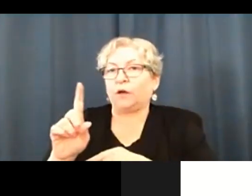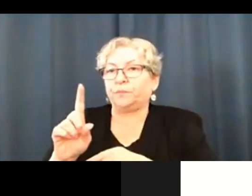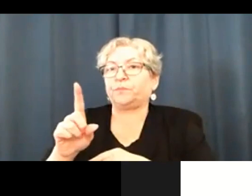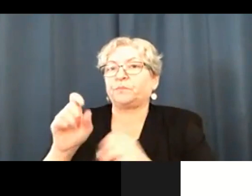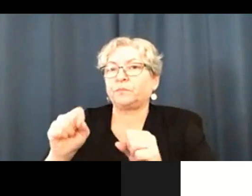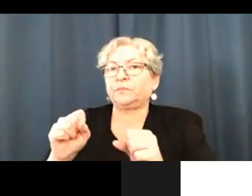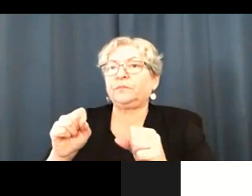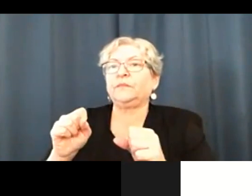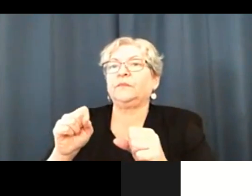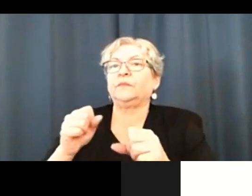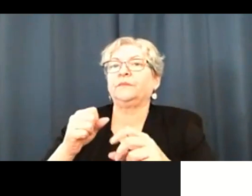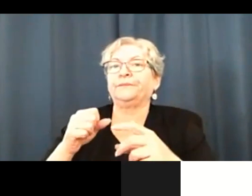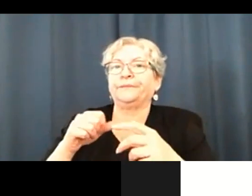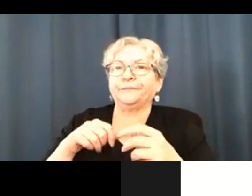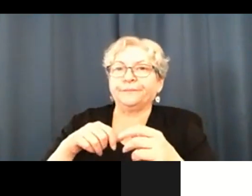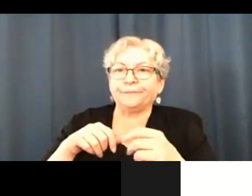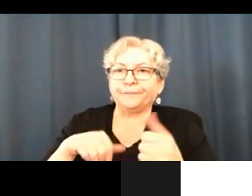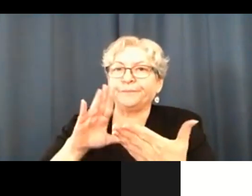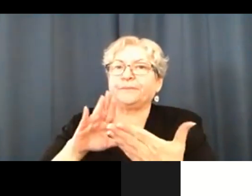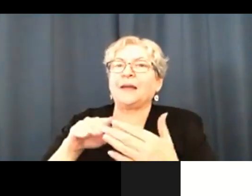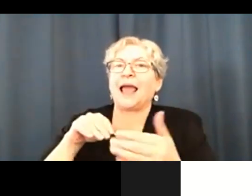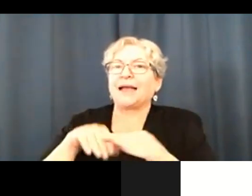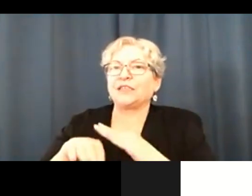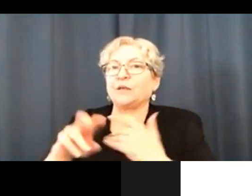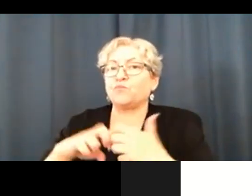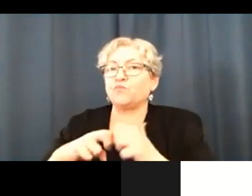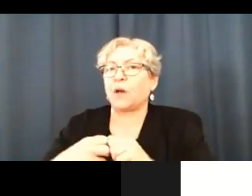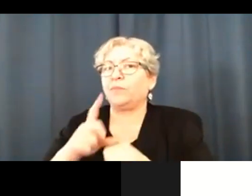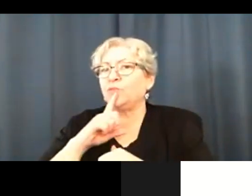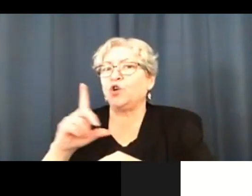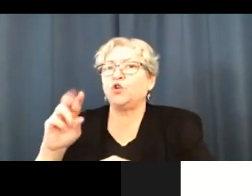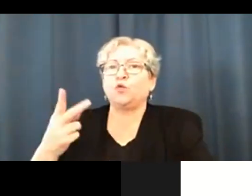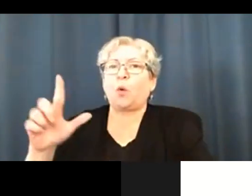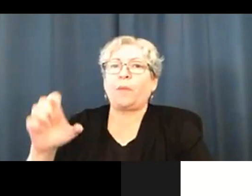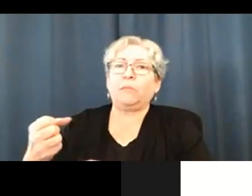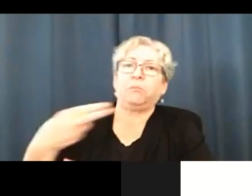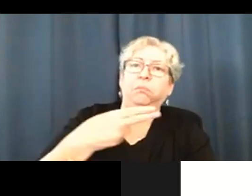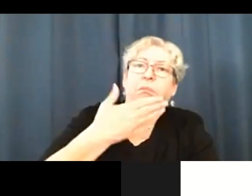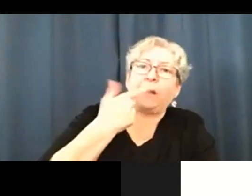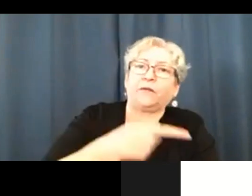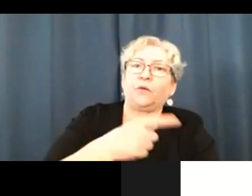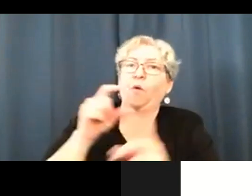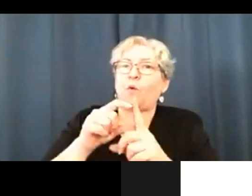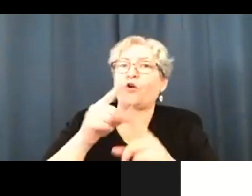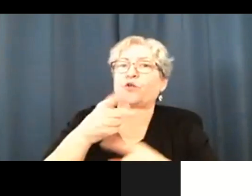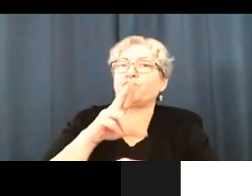into accessibility problems. Not necessarily, Drupal is better than WordPress overall, because that's not how it works.